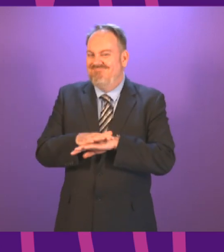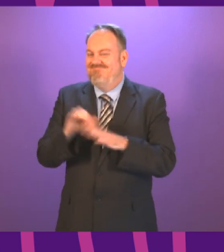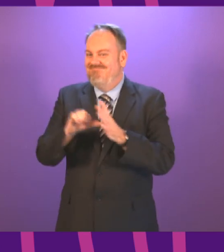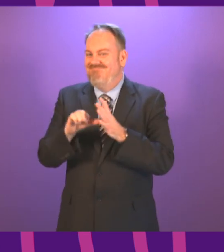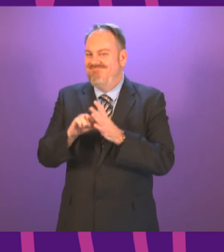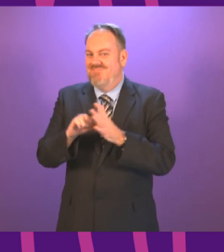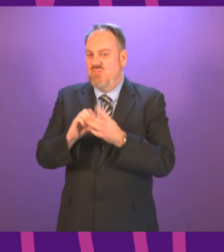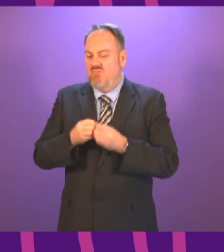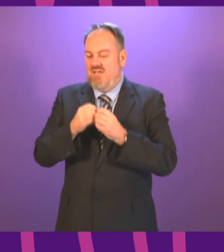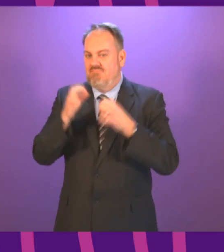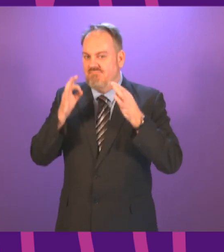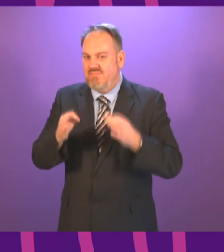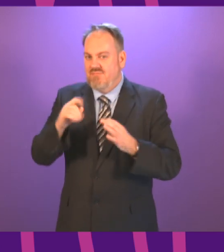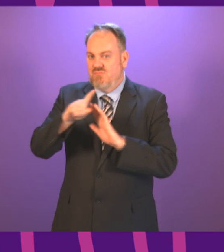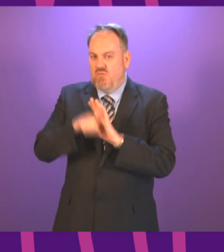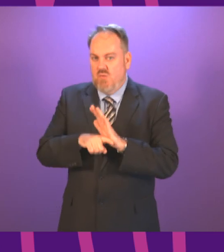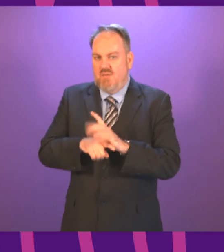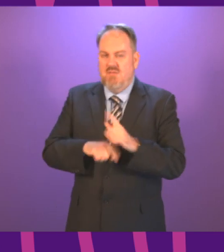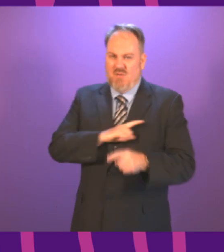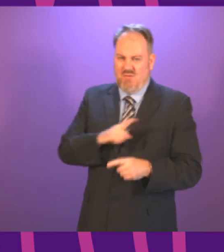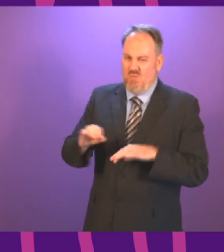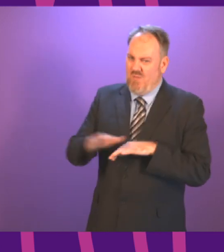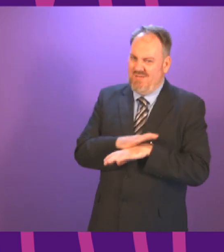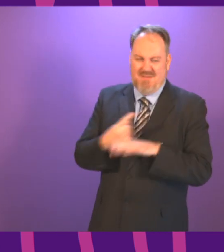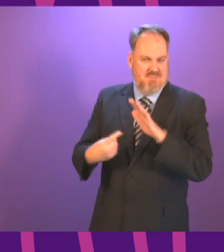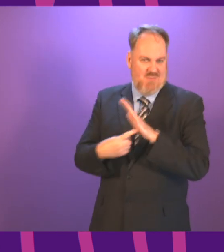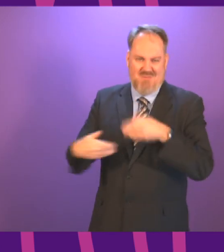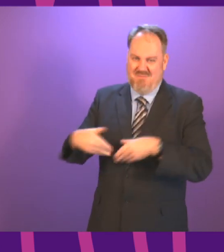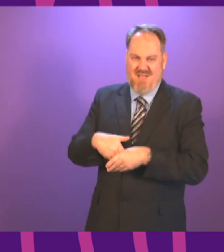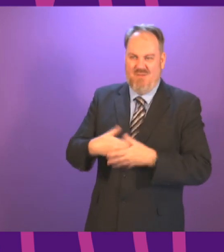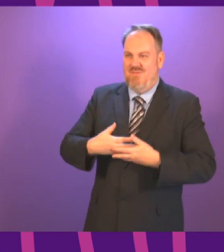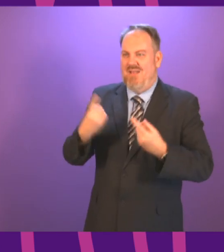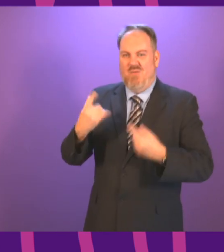on gatherings, which reflects their importance in people’s lives. The number of people